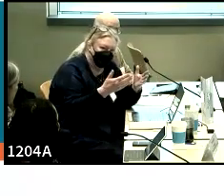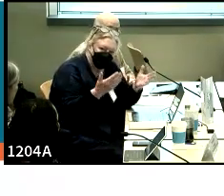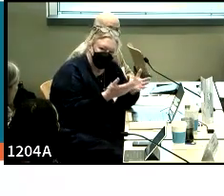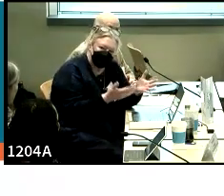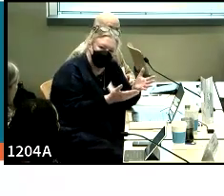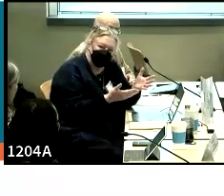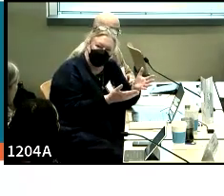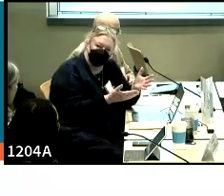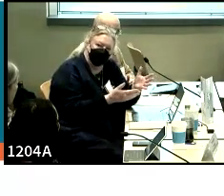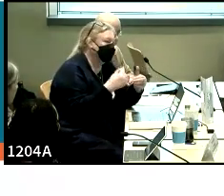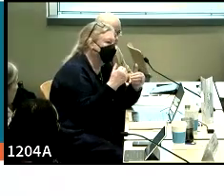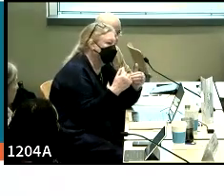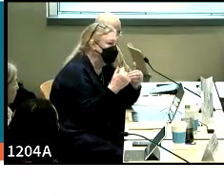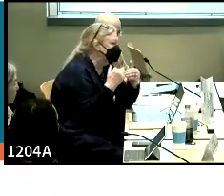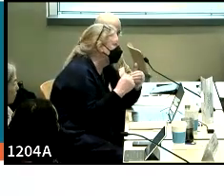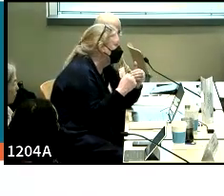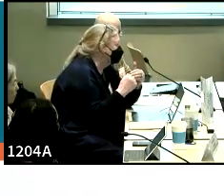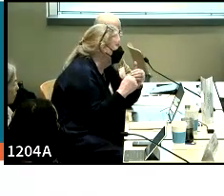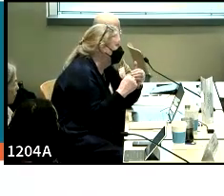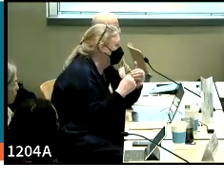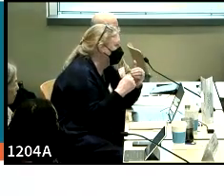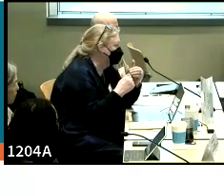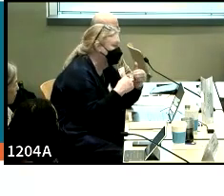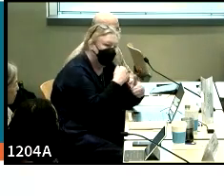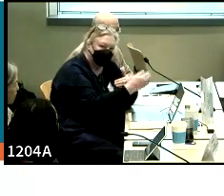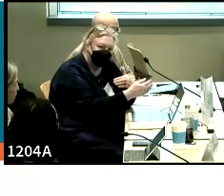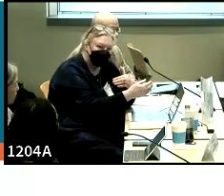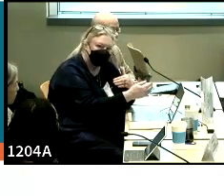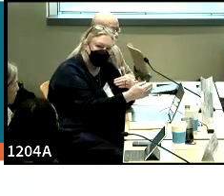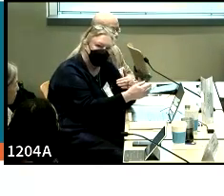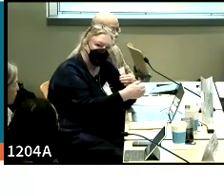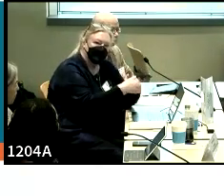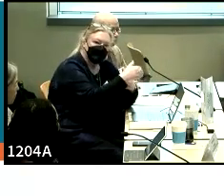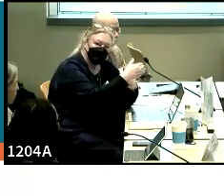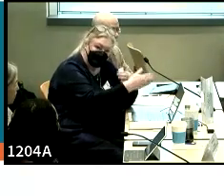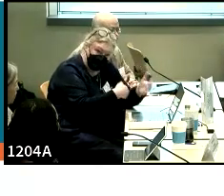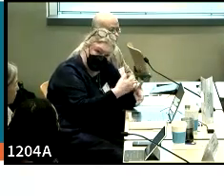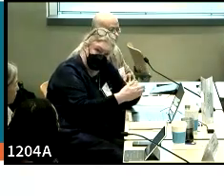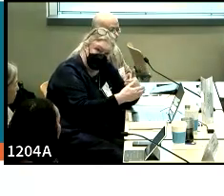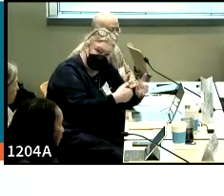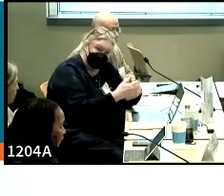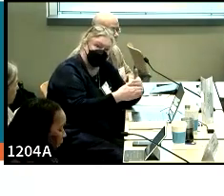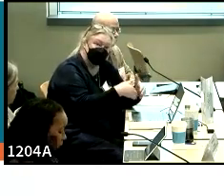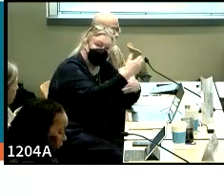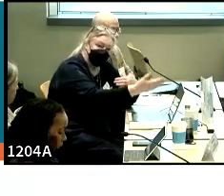should we still be doing it or is that something that can be contracted out more inexpensively